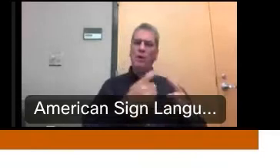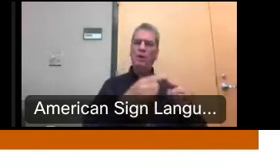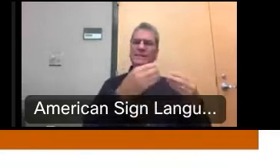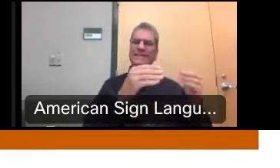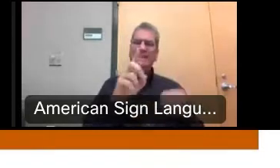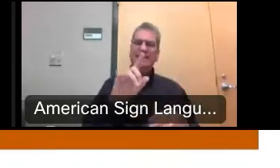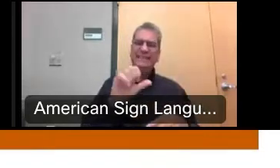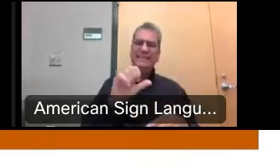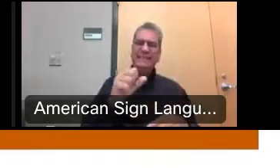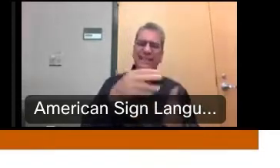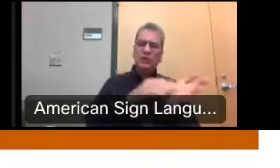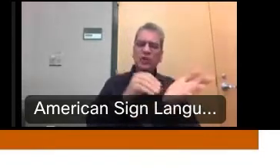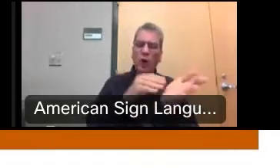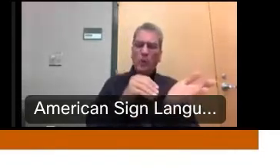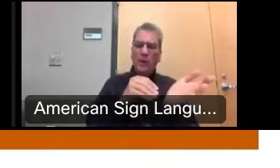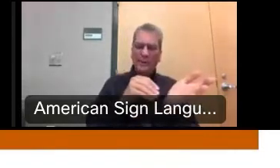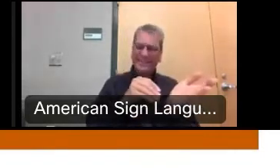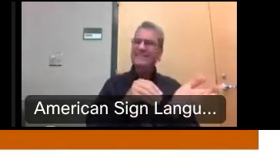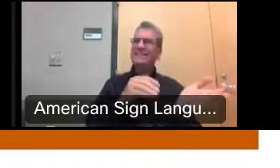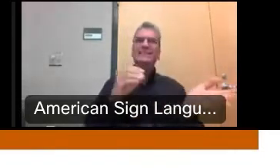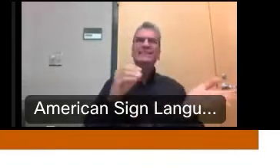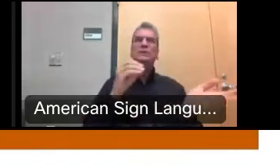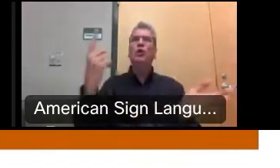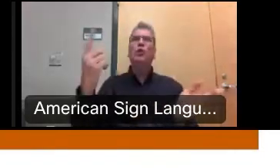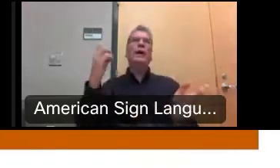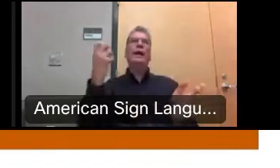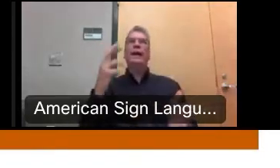commercial market of drug advertising, like, no, 1 has ever complained about the truth